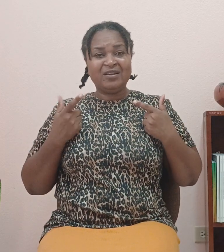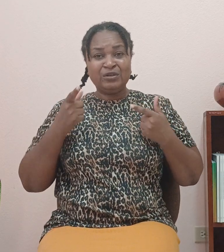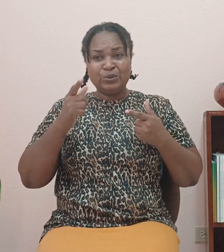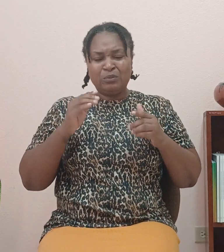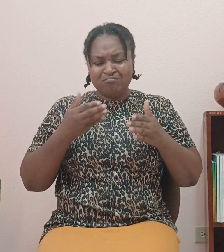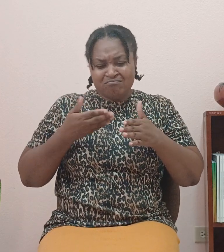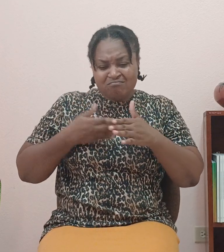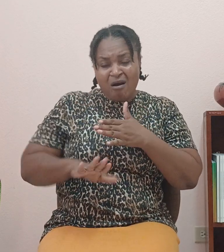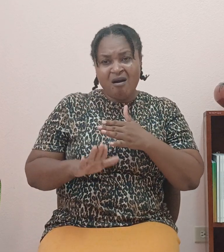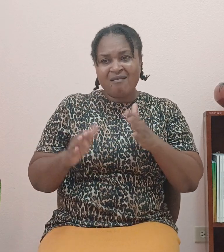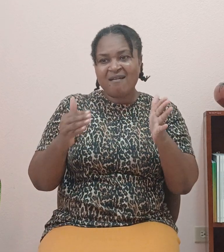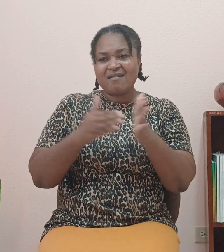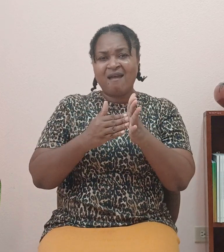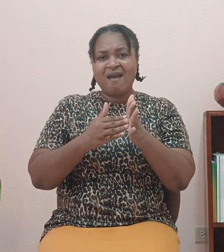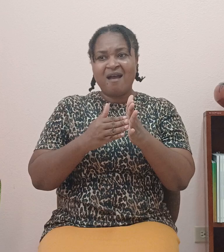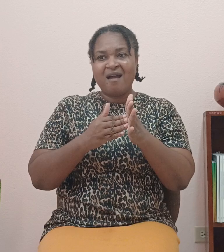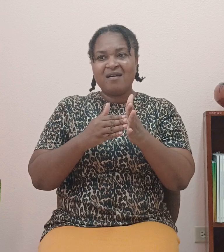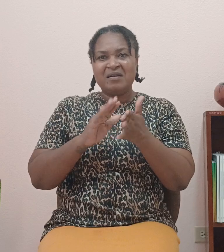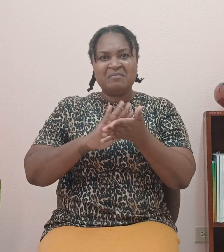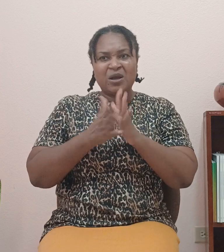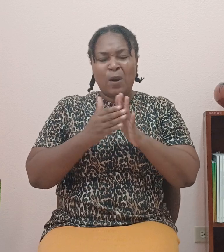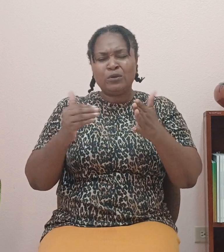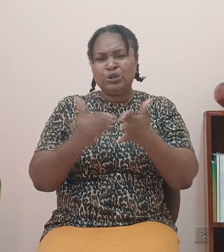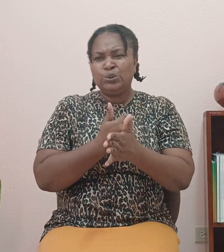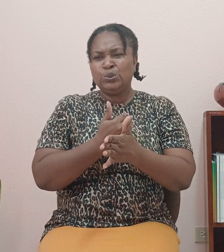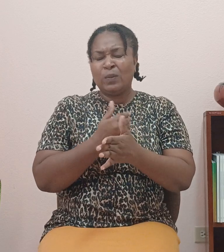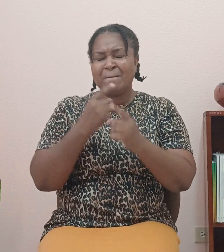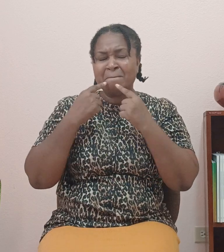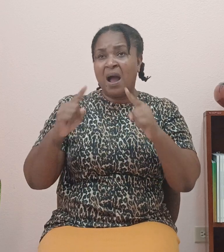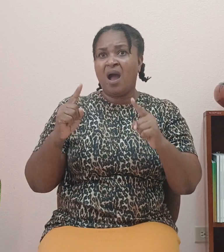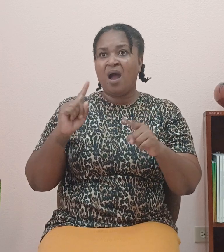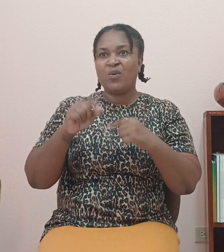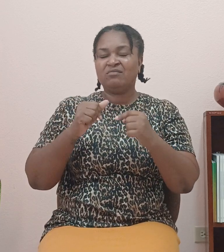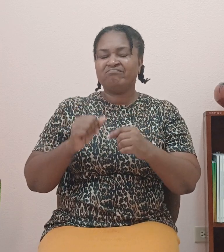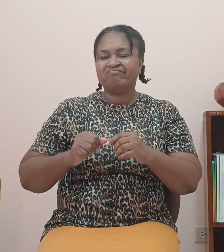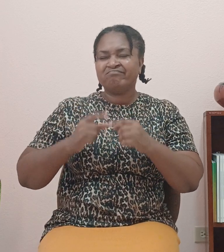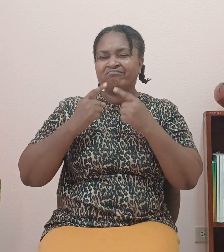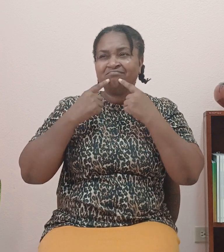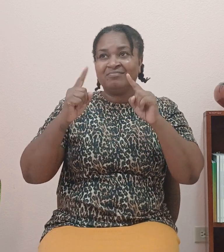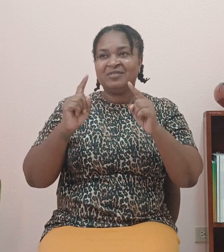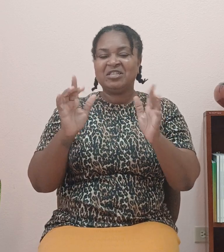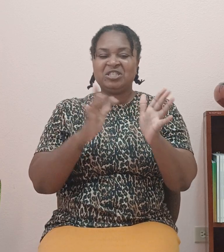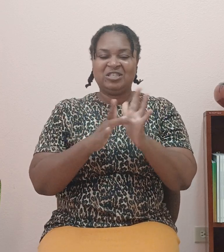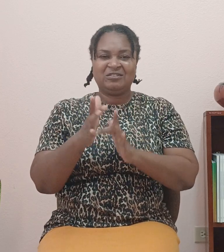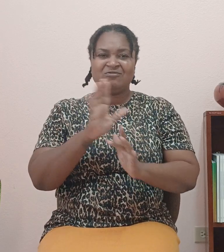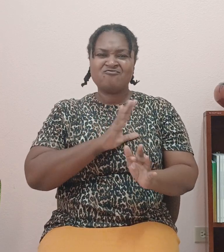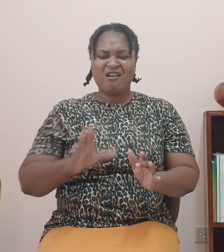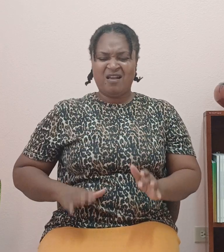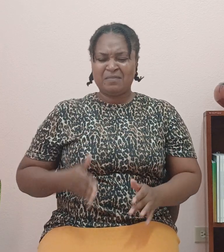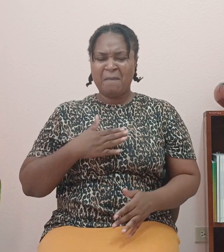immediately as you confessed Jesus Christ as our Lord and Saviour,